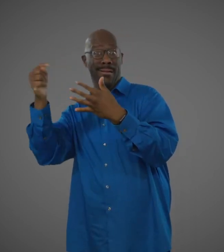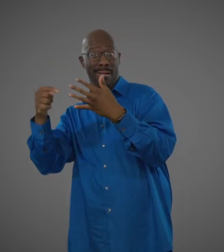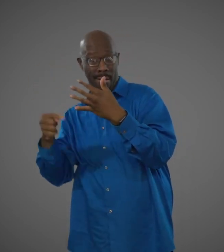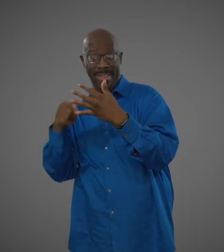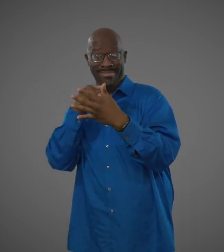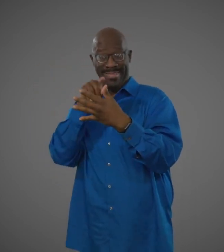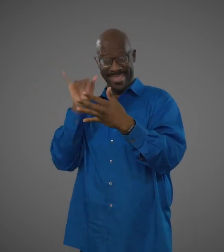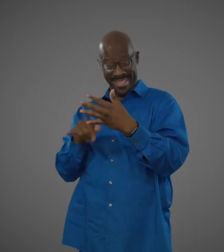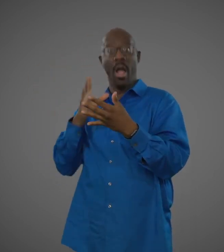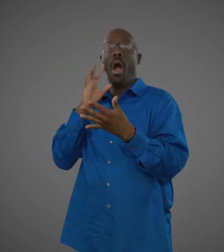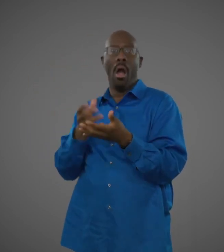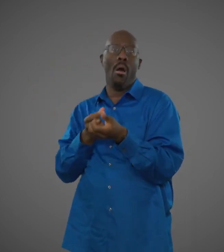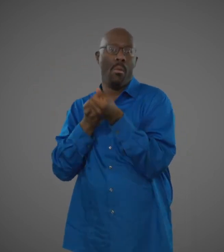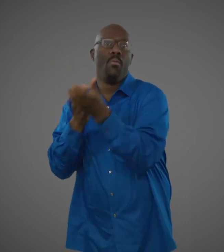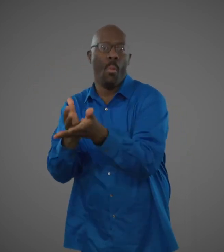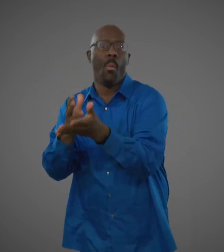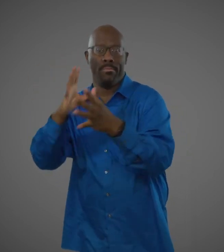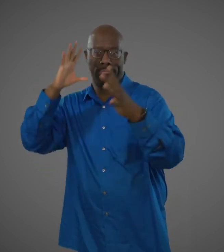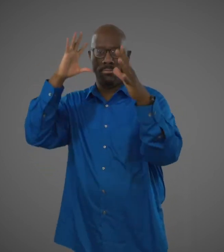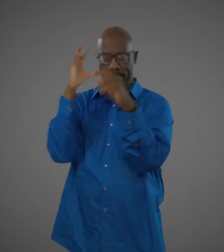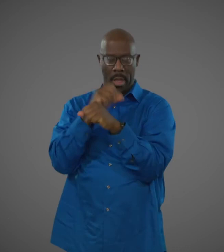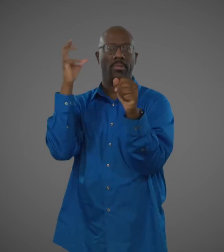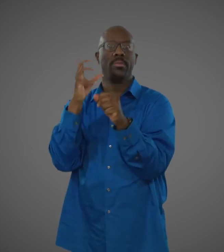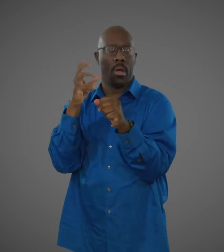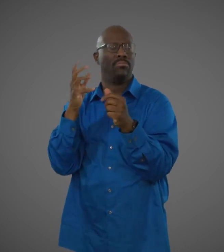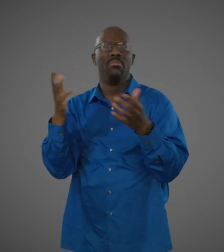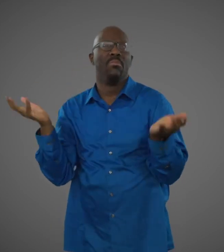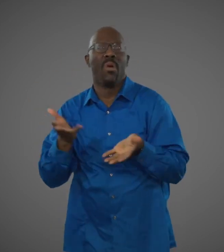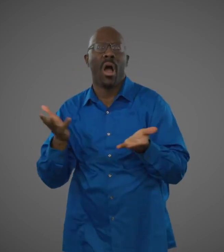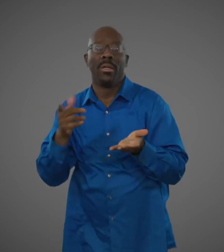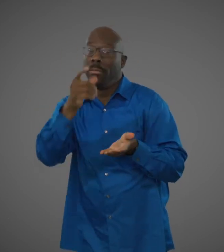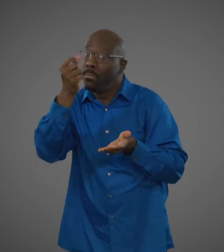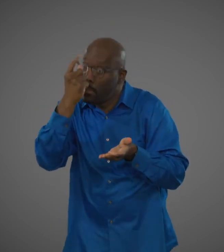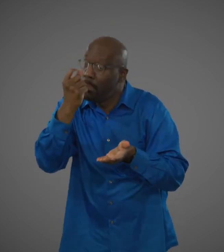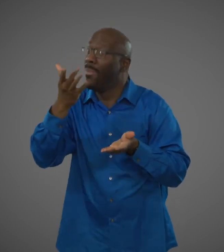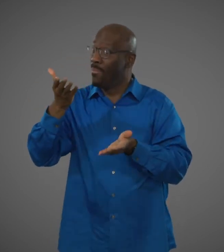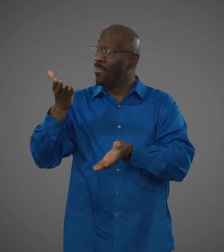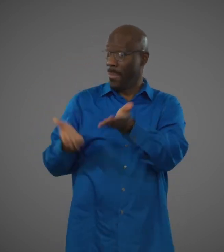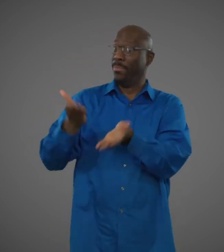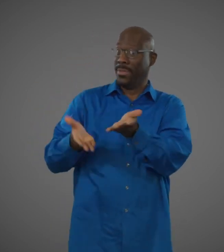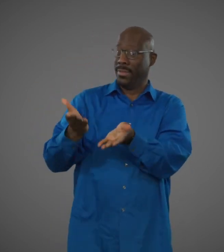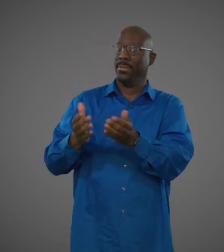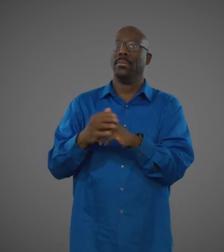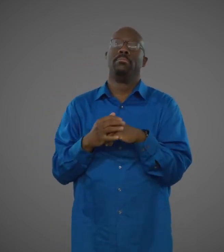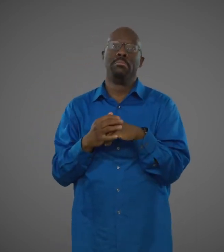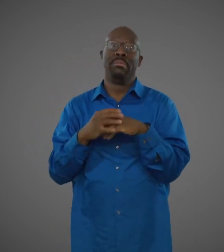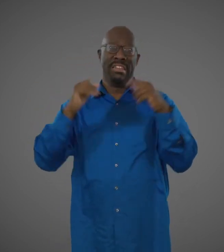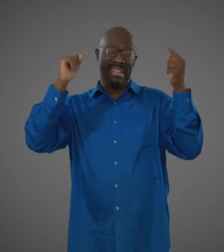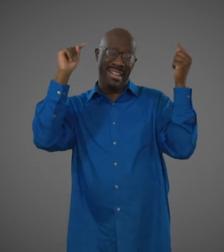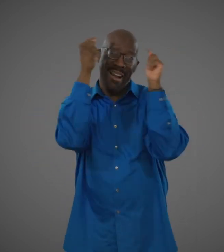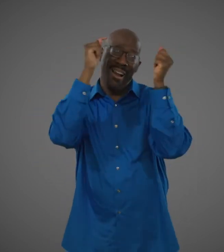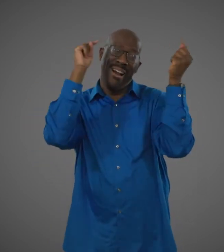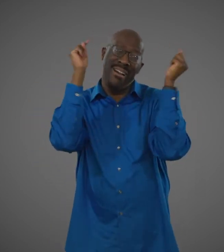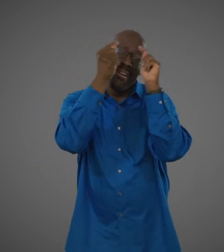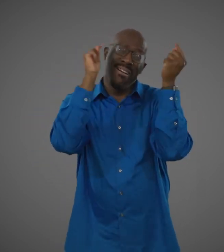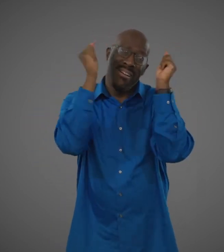from other problems: Like headaches.